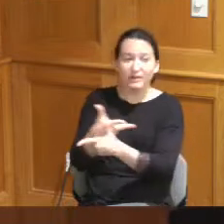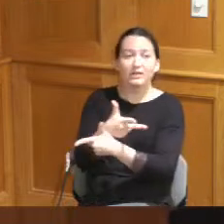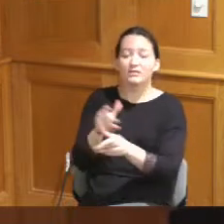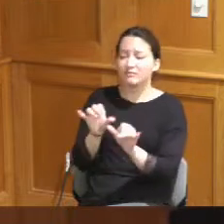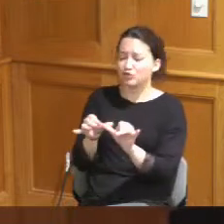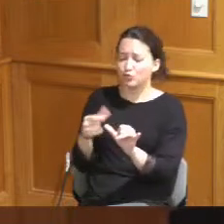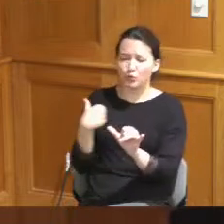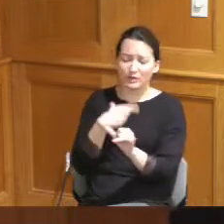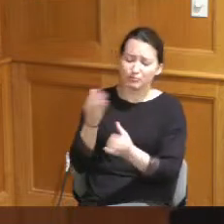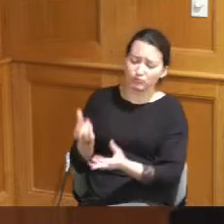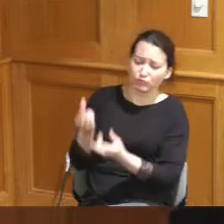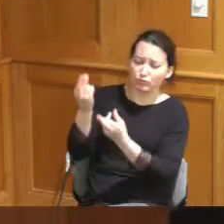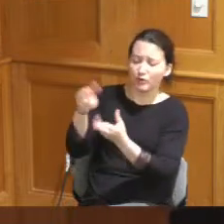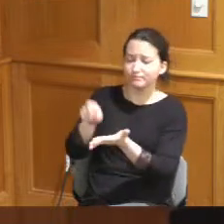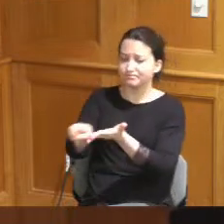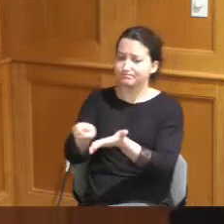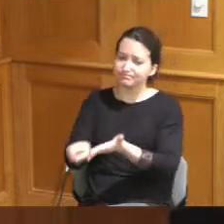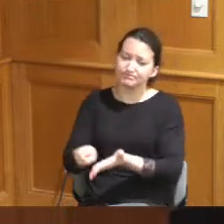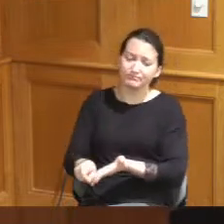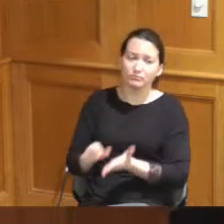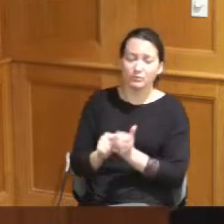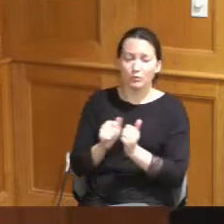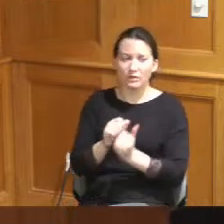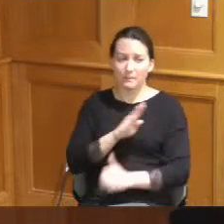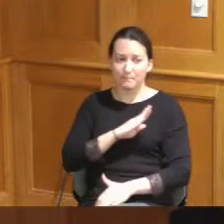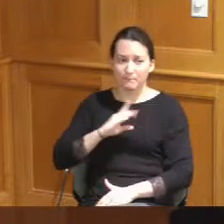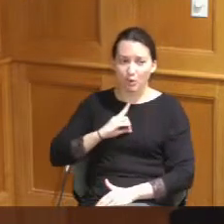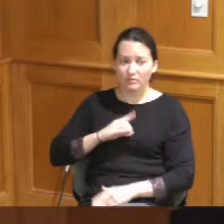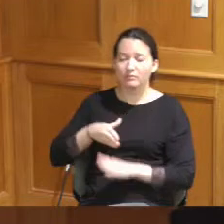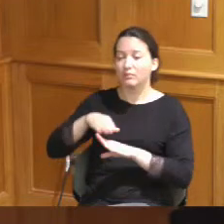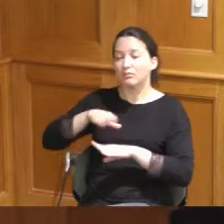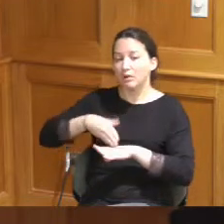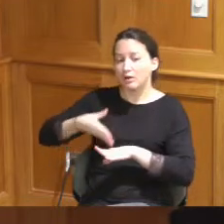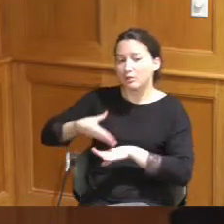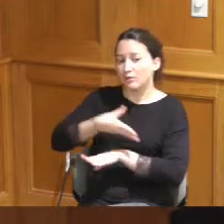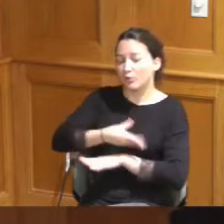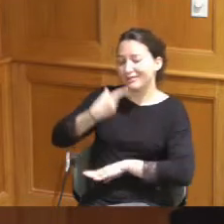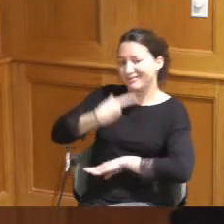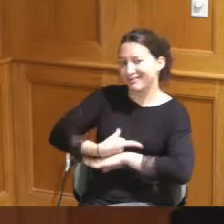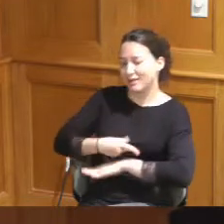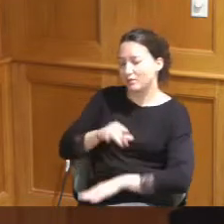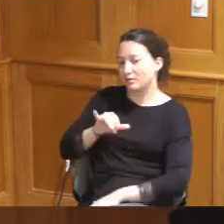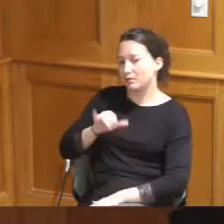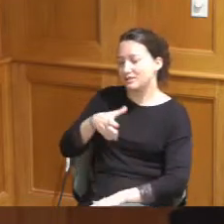to make a report in writing to the Board on or hearing date with the Engineer's opinion either